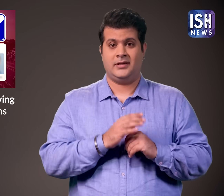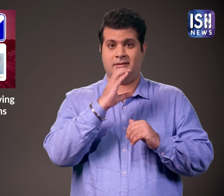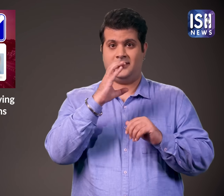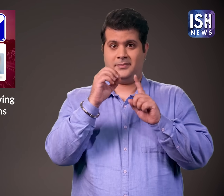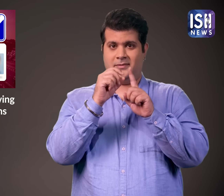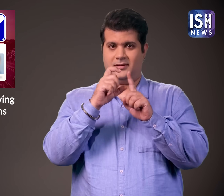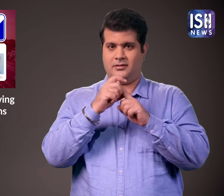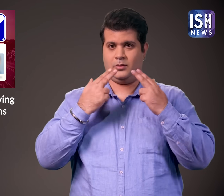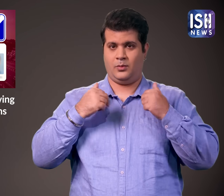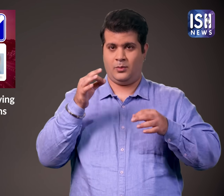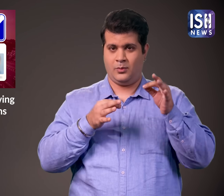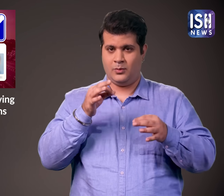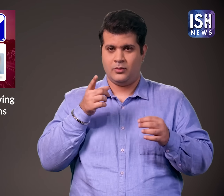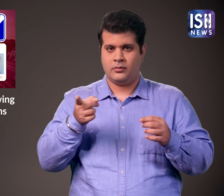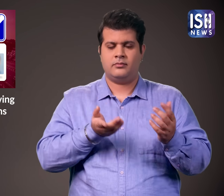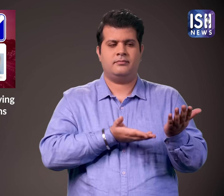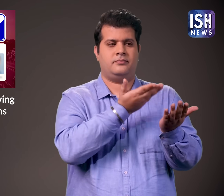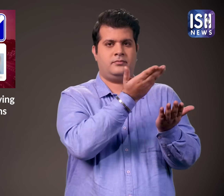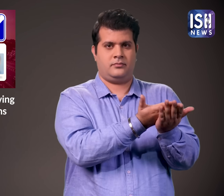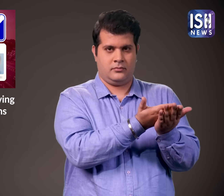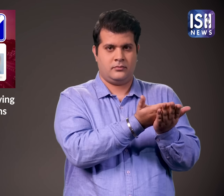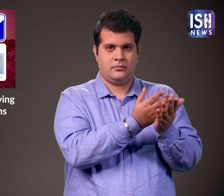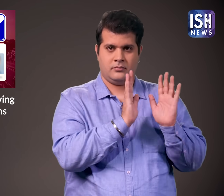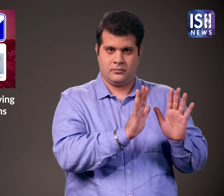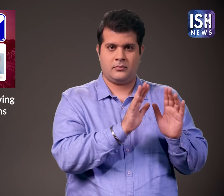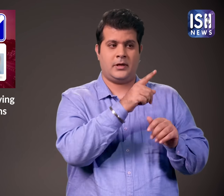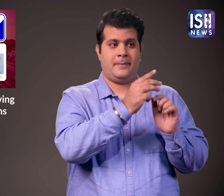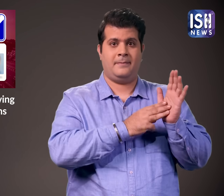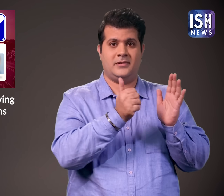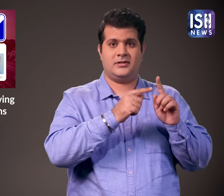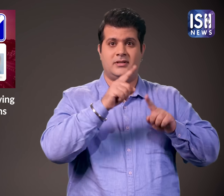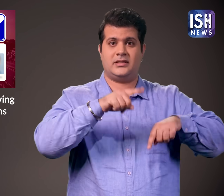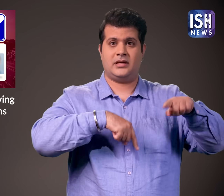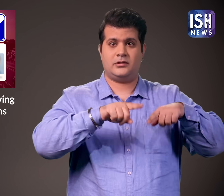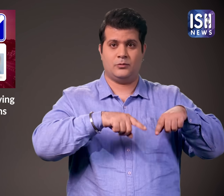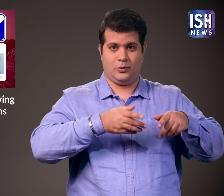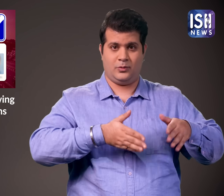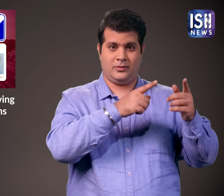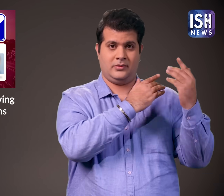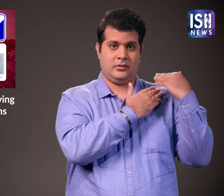CCPD recommended that the Ministry of Road Transport and Highways